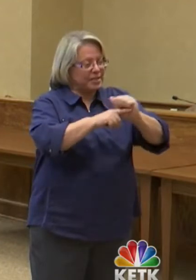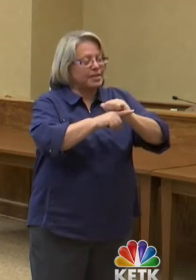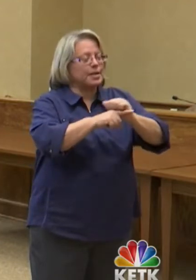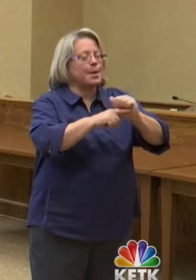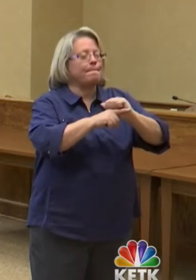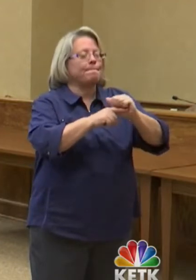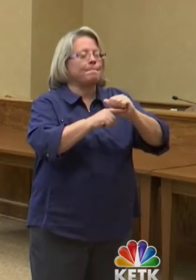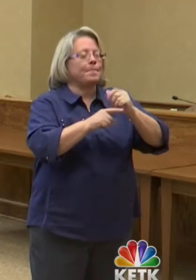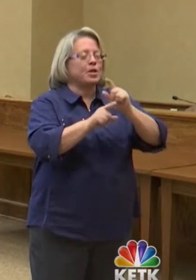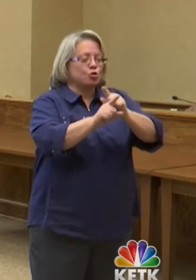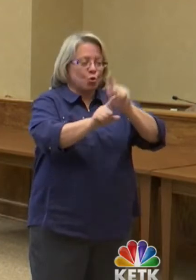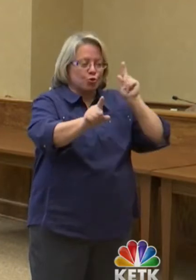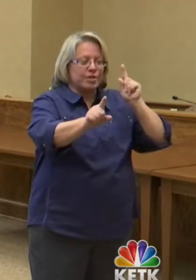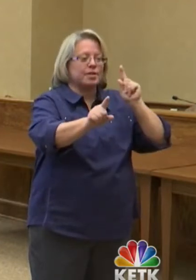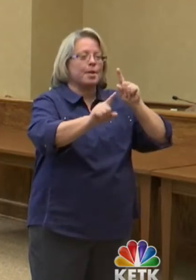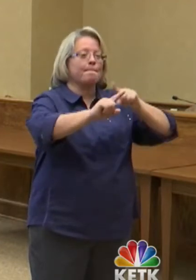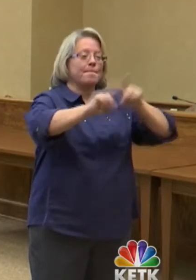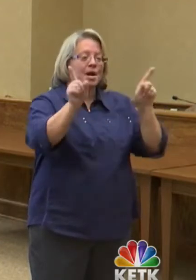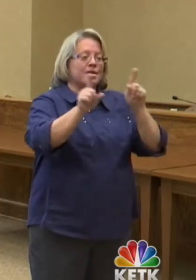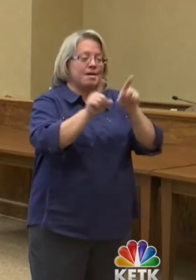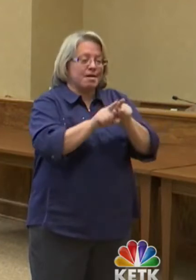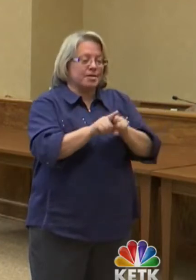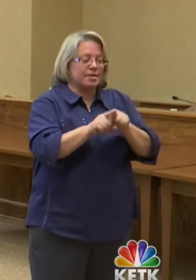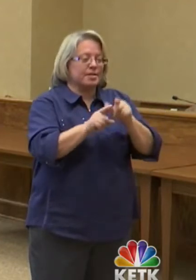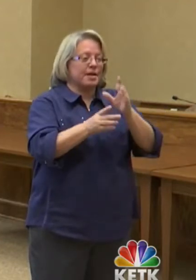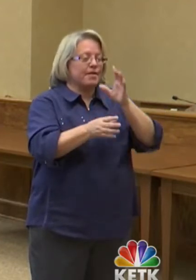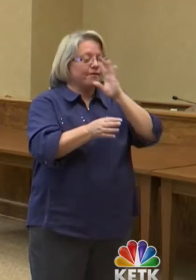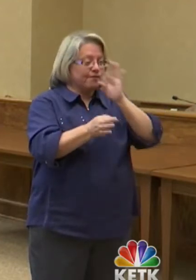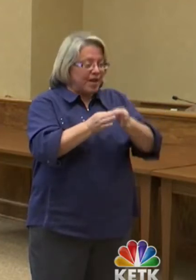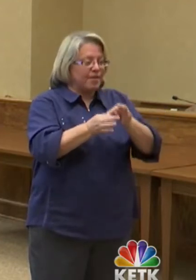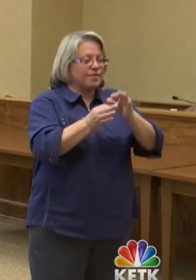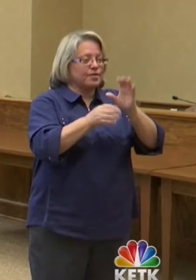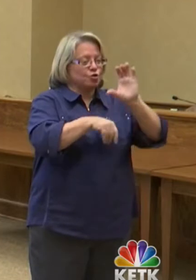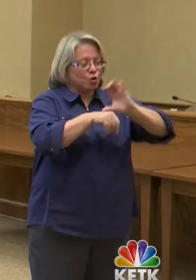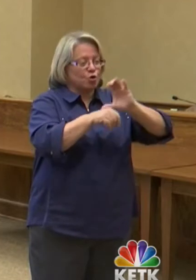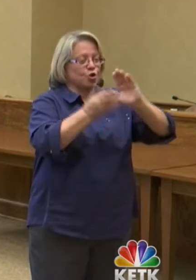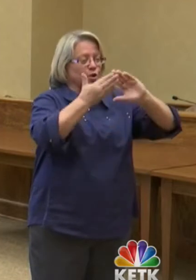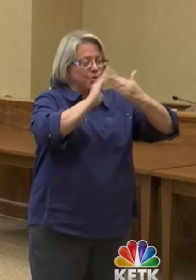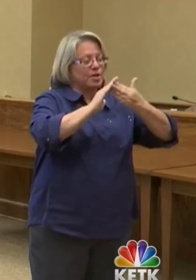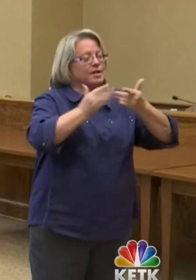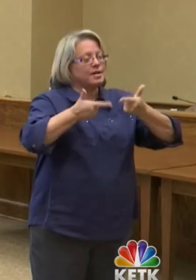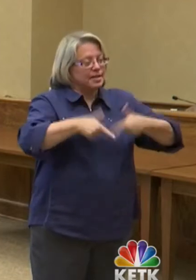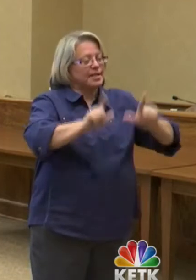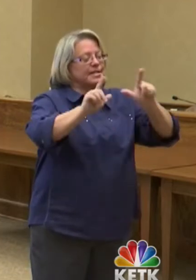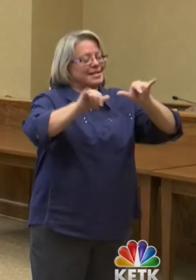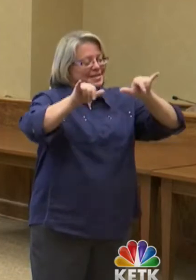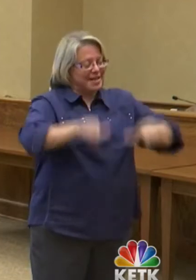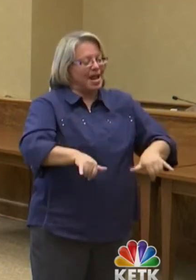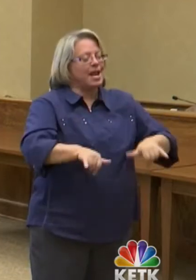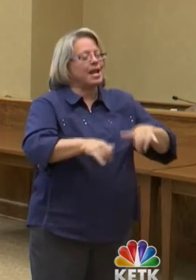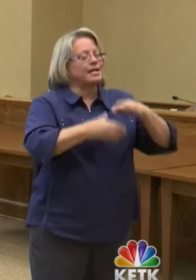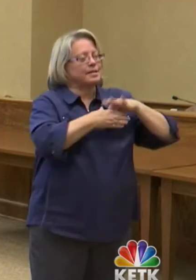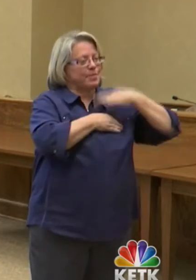WHAT WE HAVE IN PLACE. I WENT TO ENCOURAGE US BUT WE